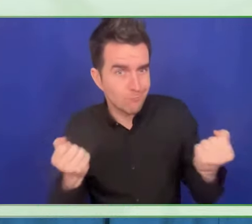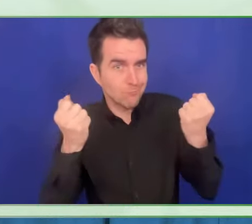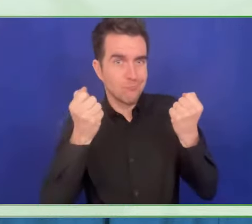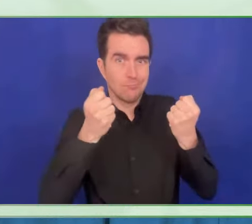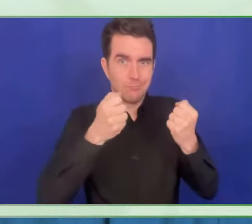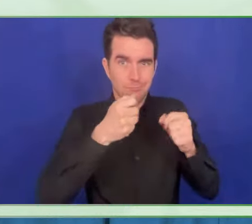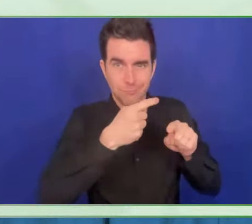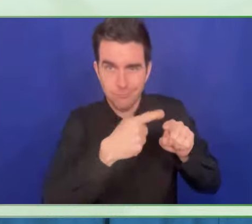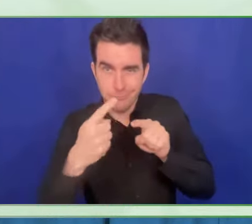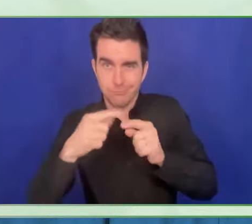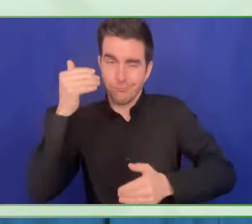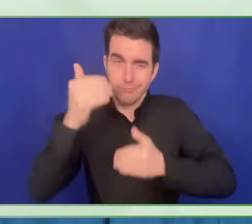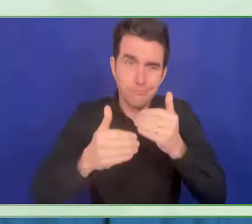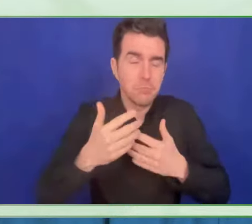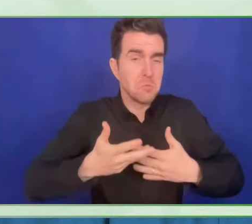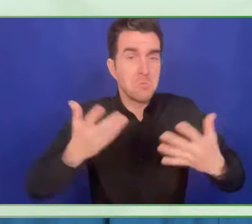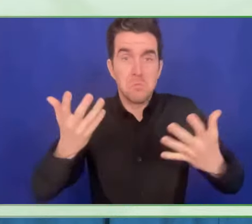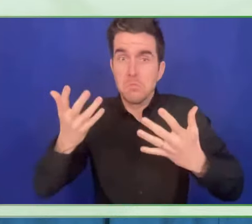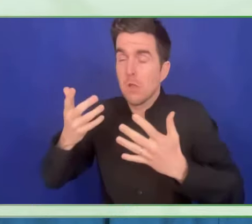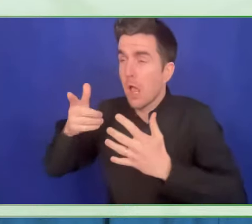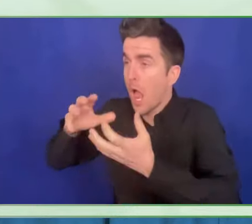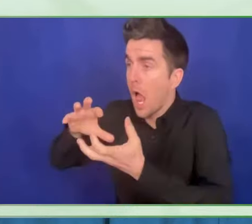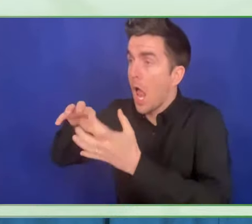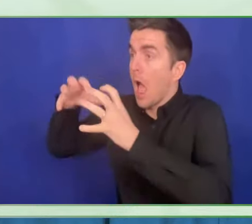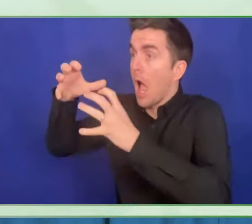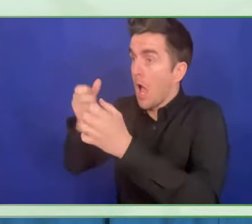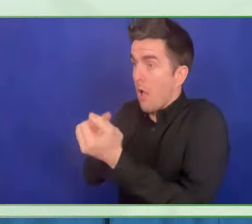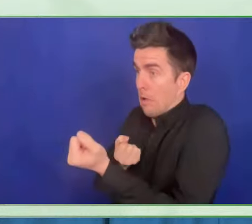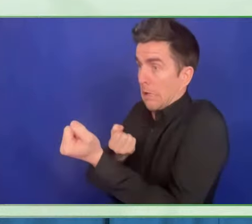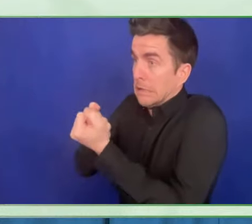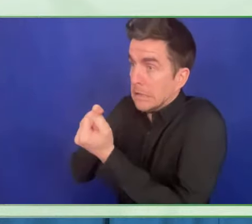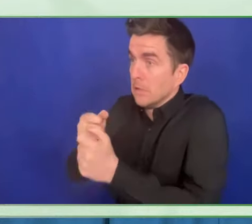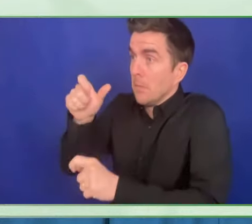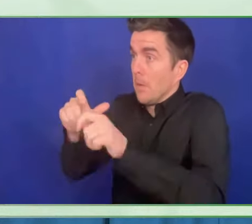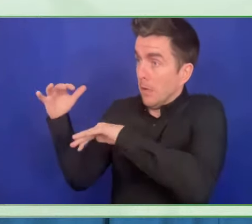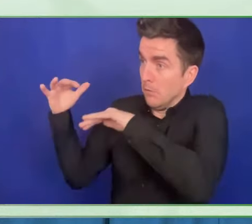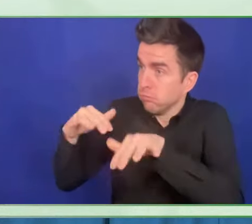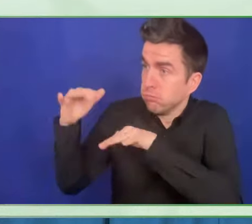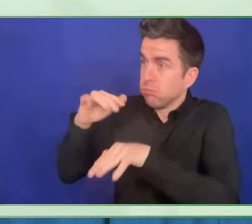In all those areas the rights of persons with disabilities are to be